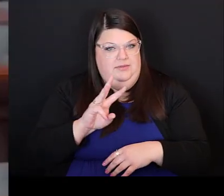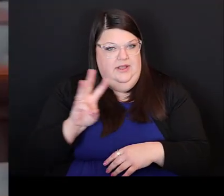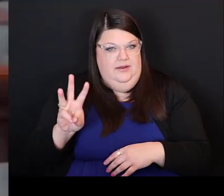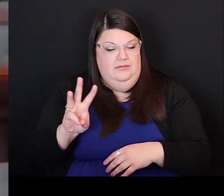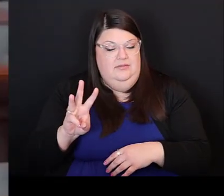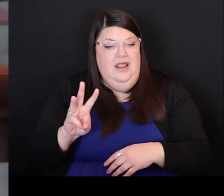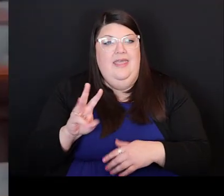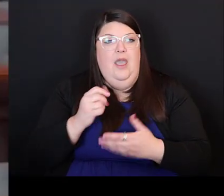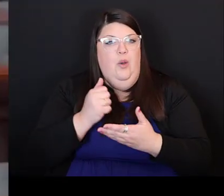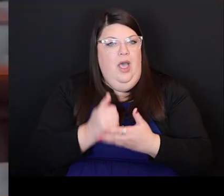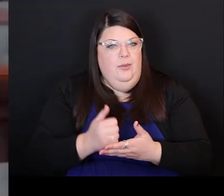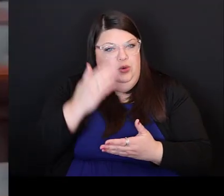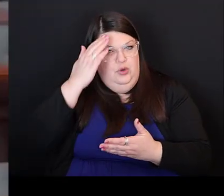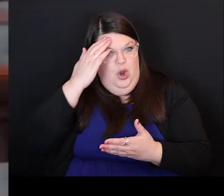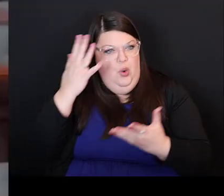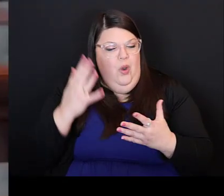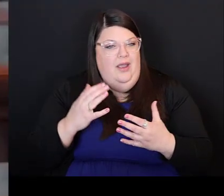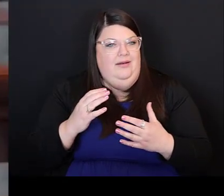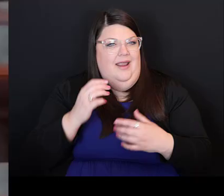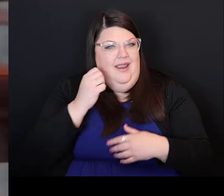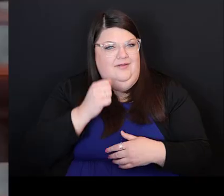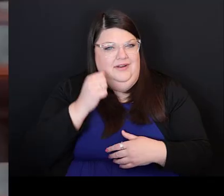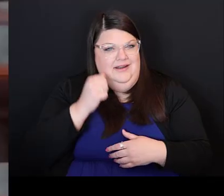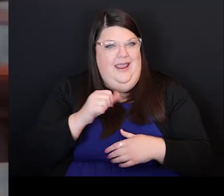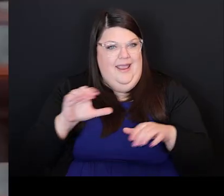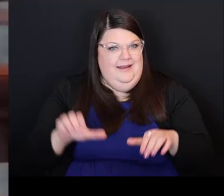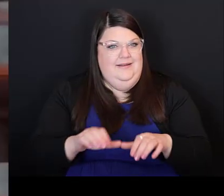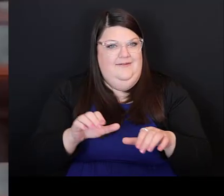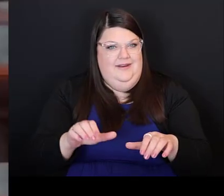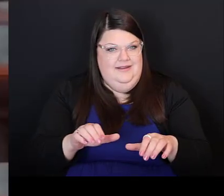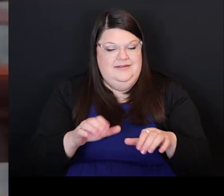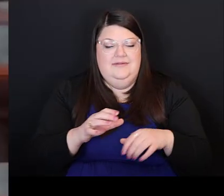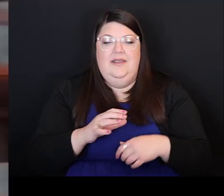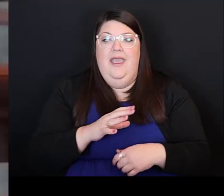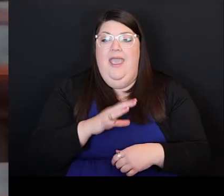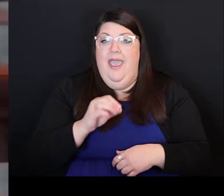This will guide you through assessing what are your activities of daily living